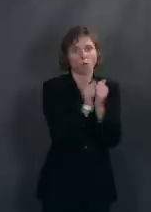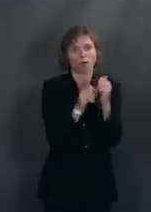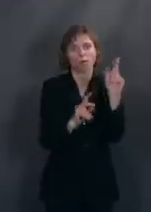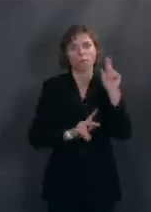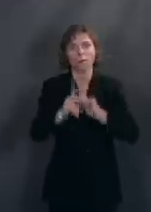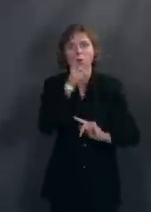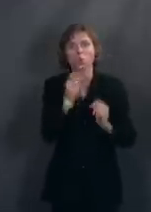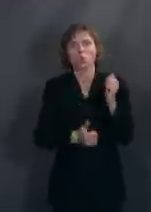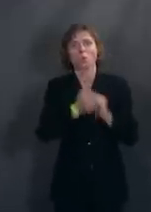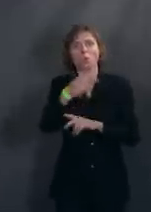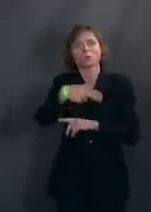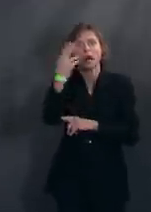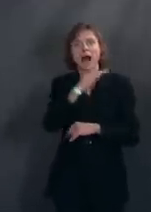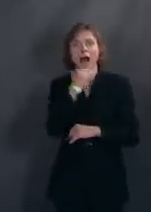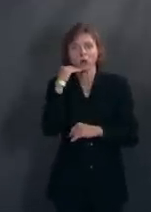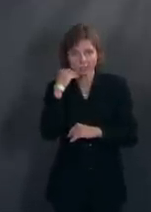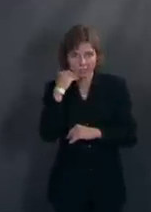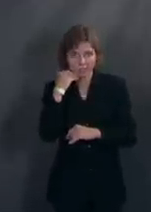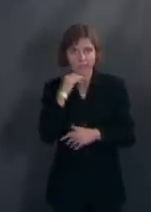including socially vulnerable communities.